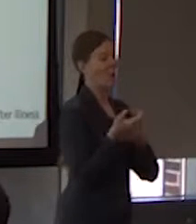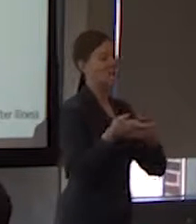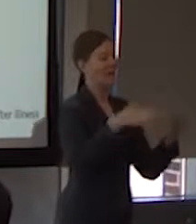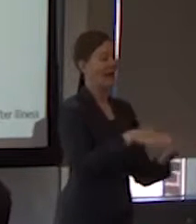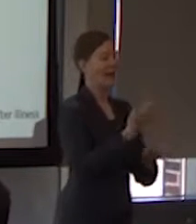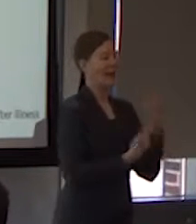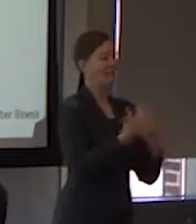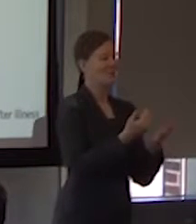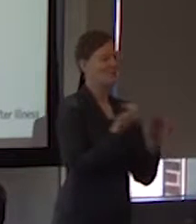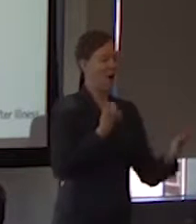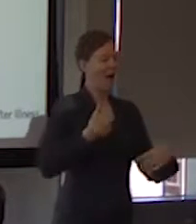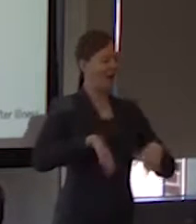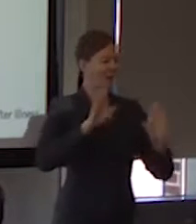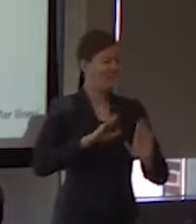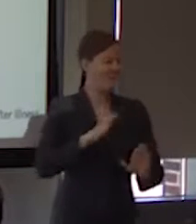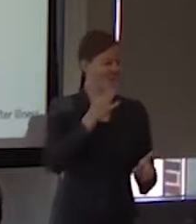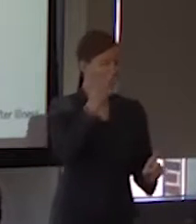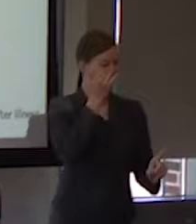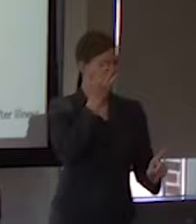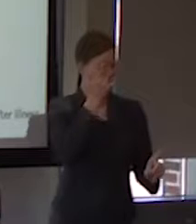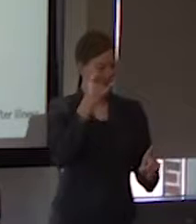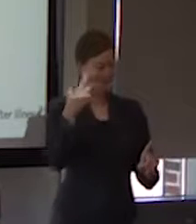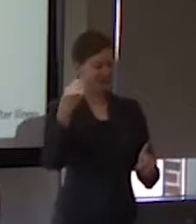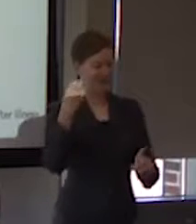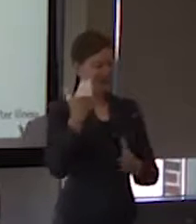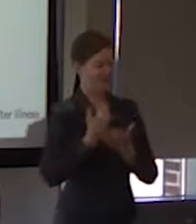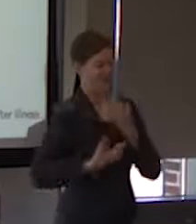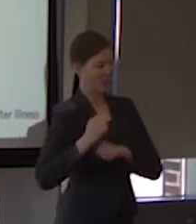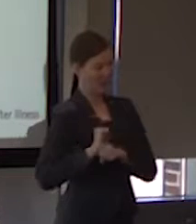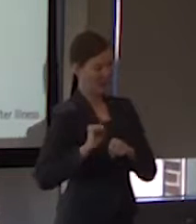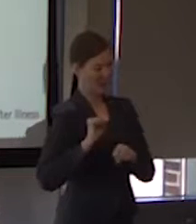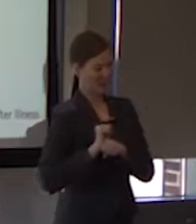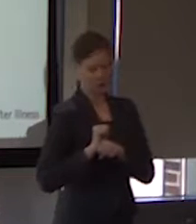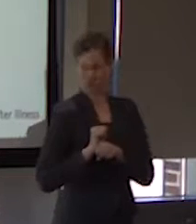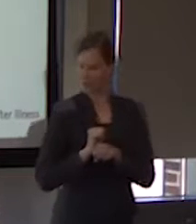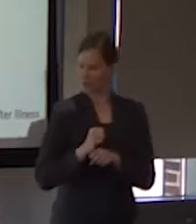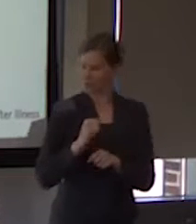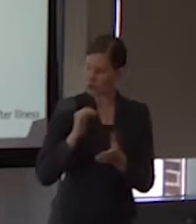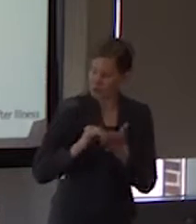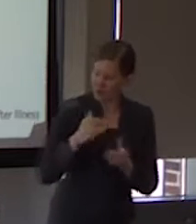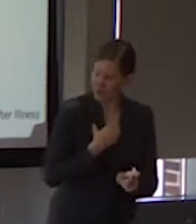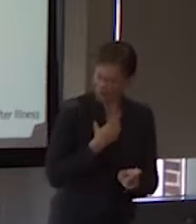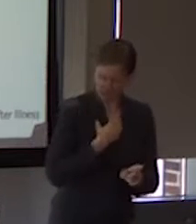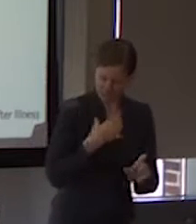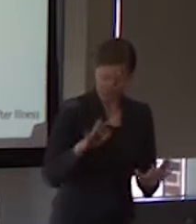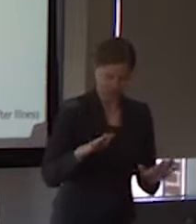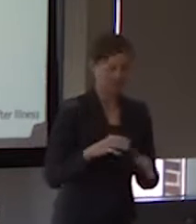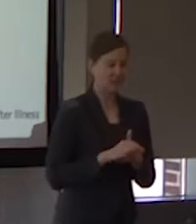Because, why? Outside of manual labor, (cough) excuse me, I'm so sorry, and professional sports,